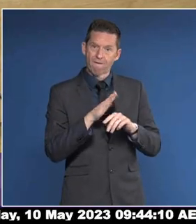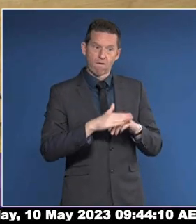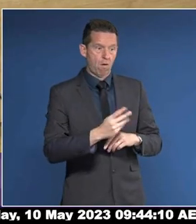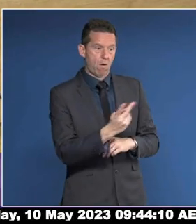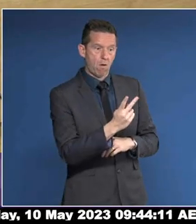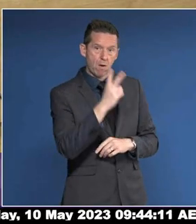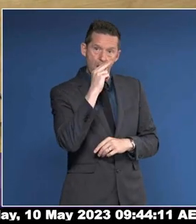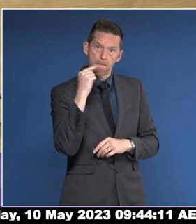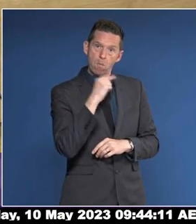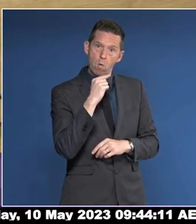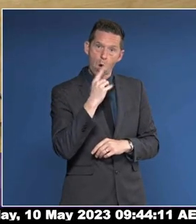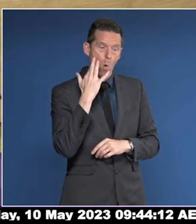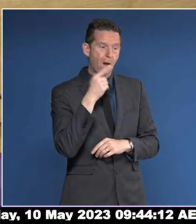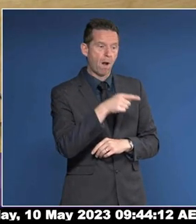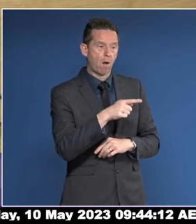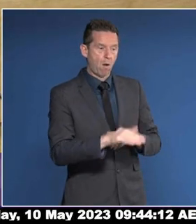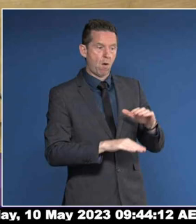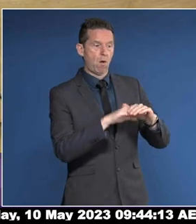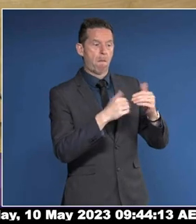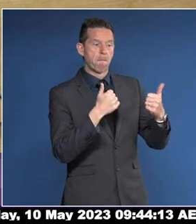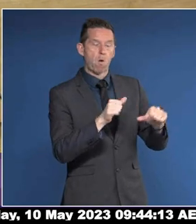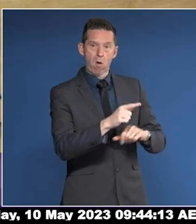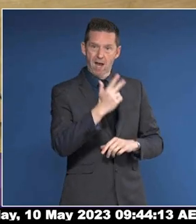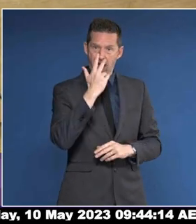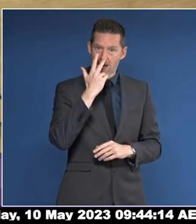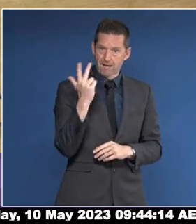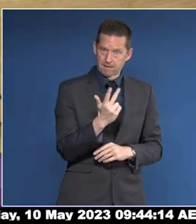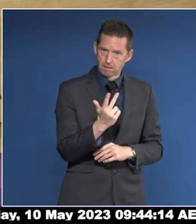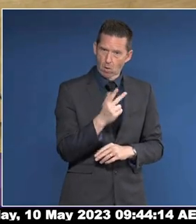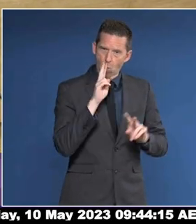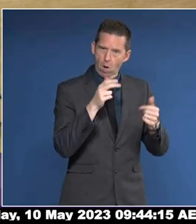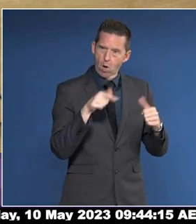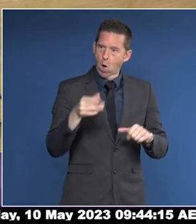the magic age of 18, then Child Safety is out of their life; is that right?